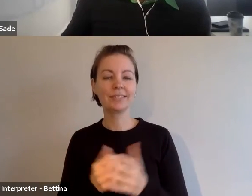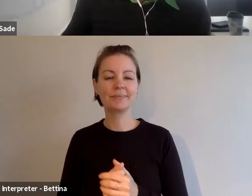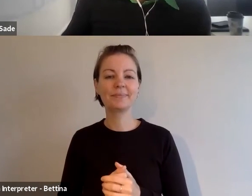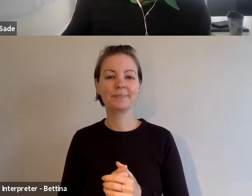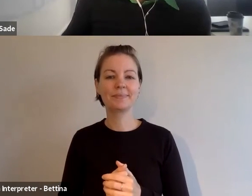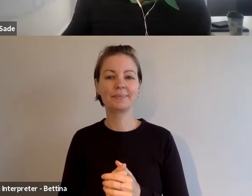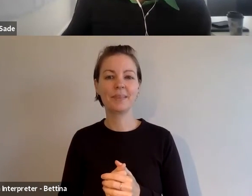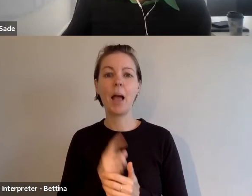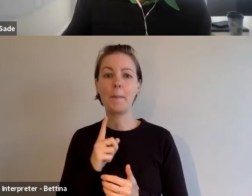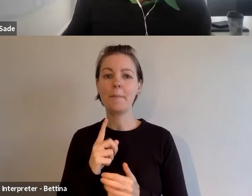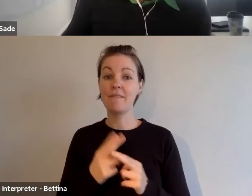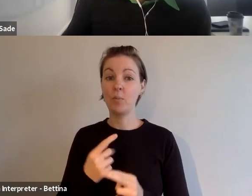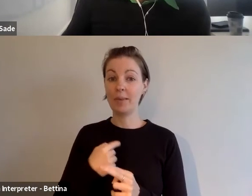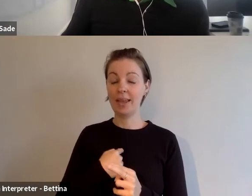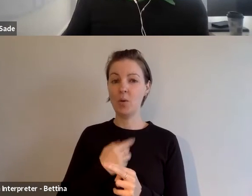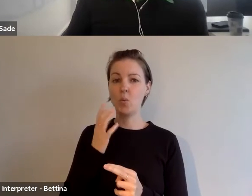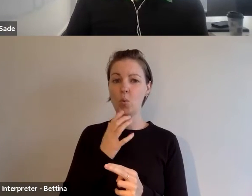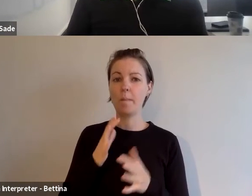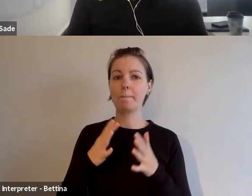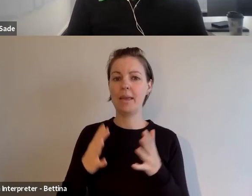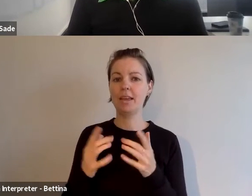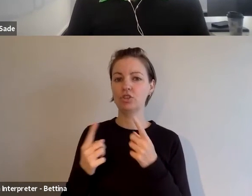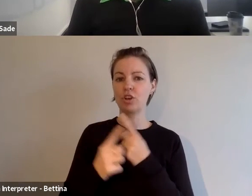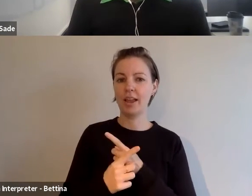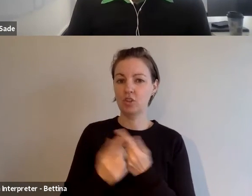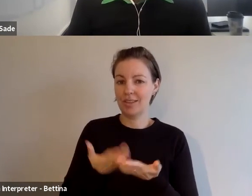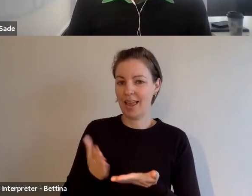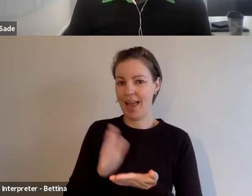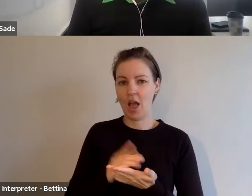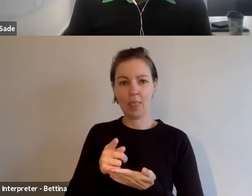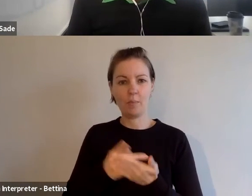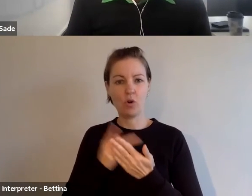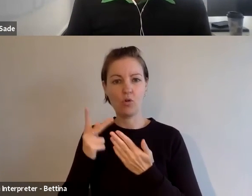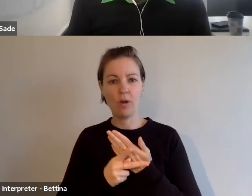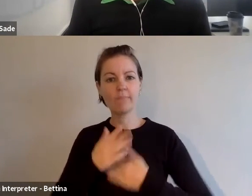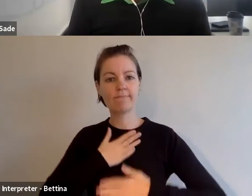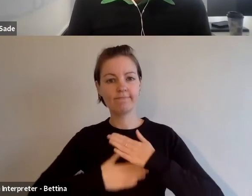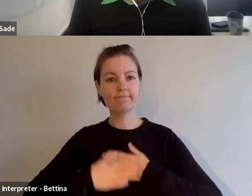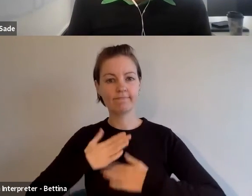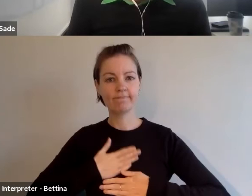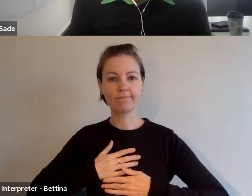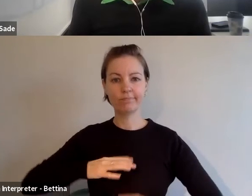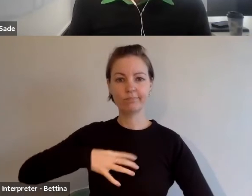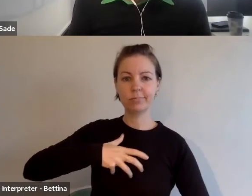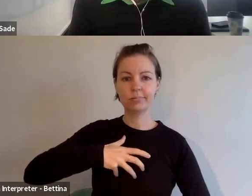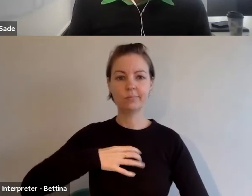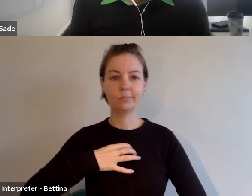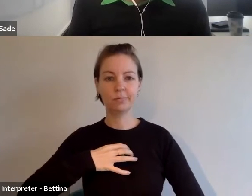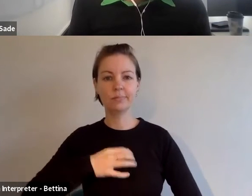in how this program was able to deal with them was the ability that I was able to